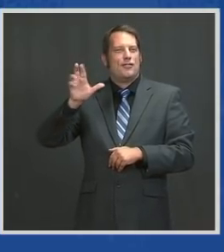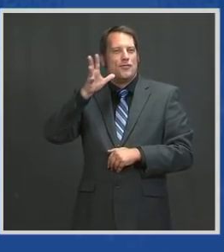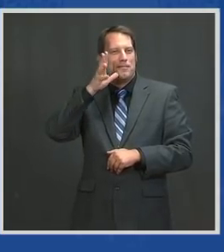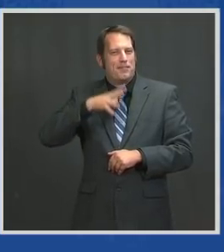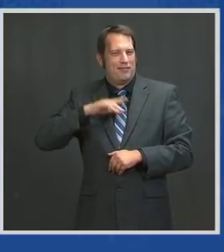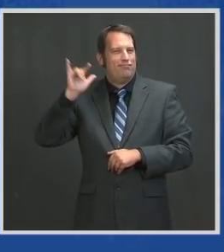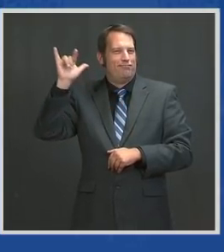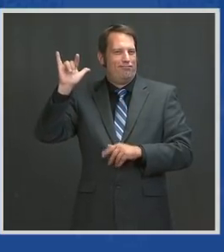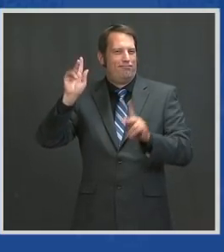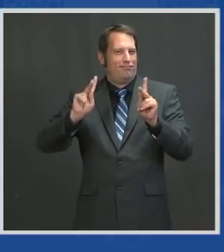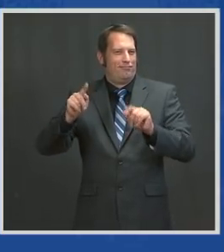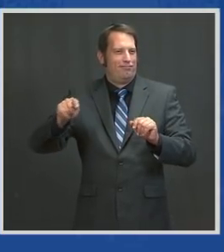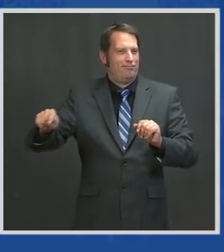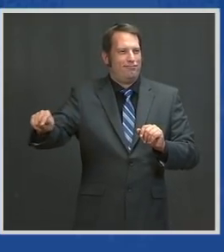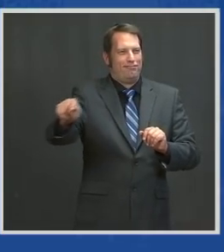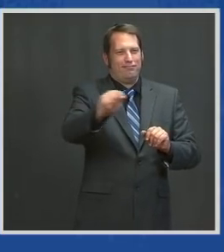my fellow bloody hundredth family members.